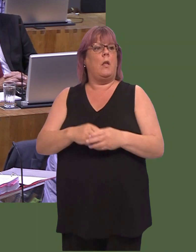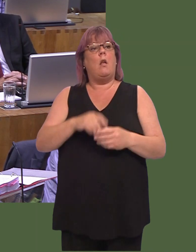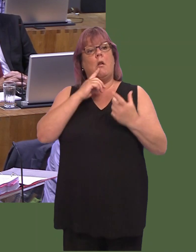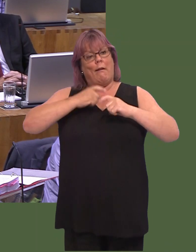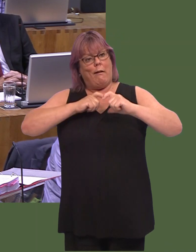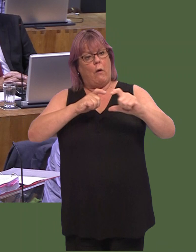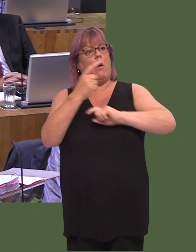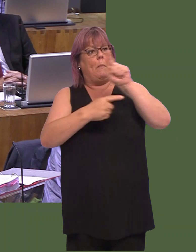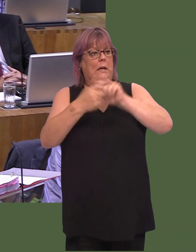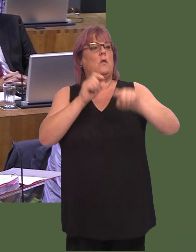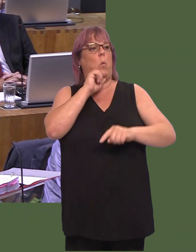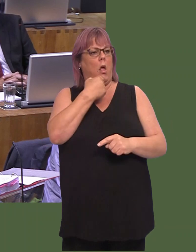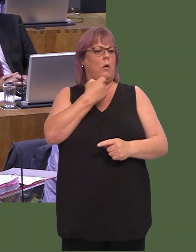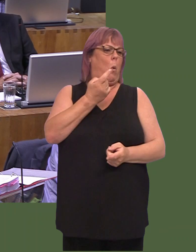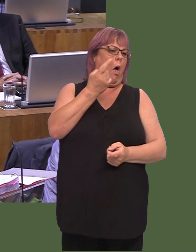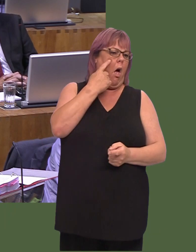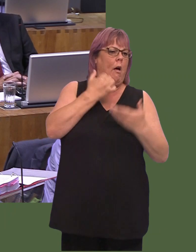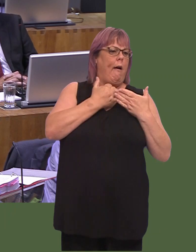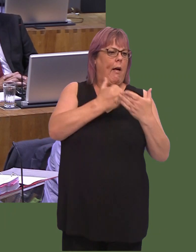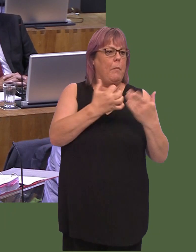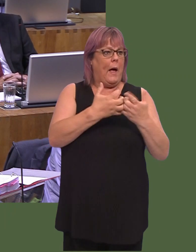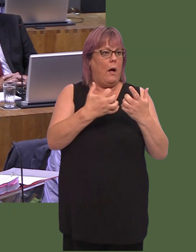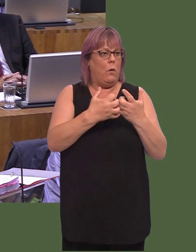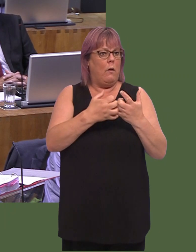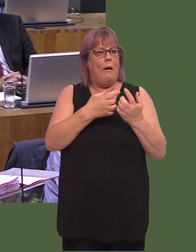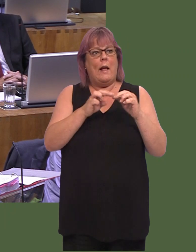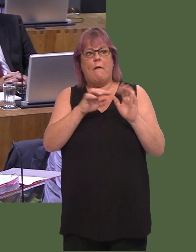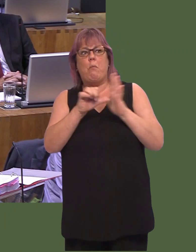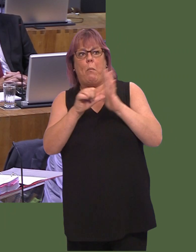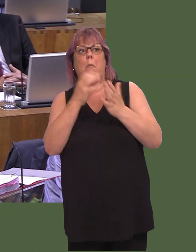We'll continue with those meetings to see what help could be provided where there is